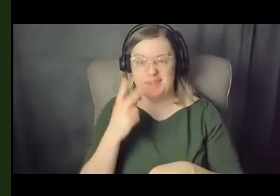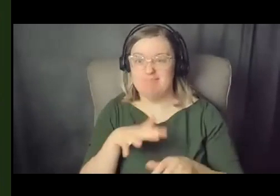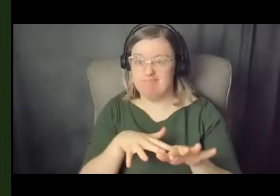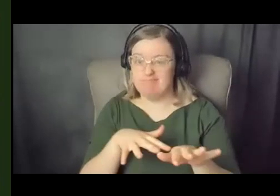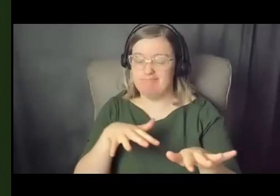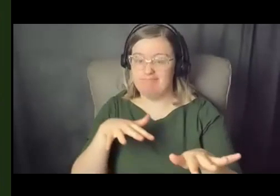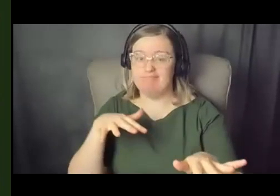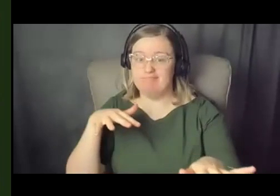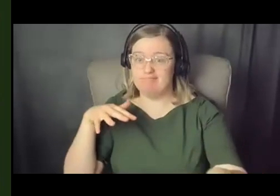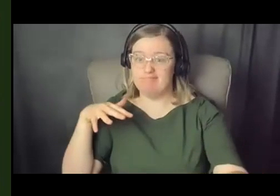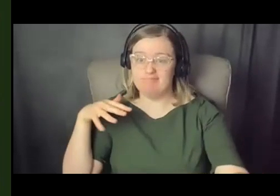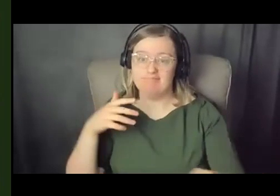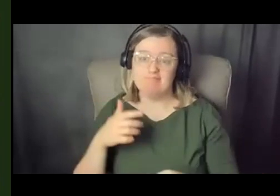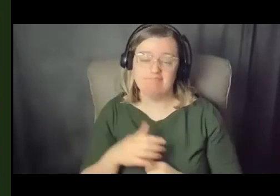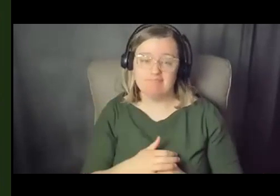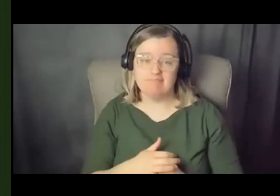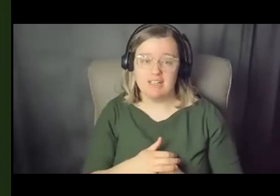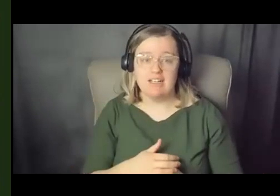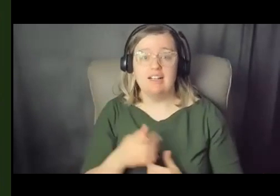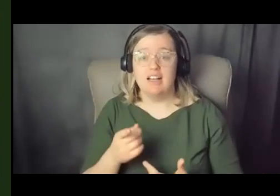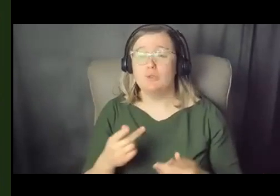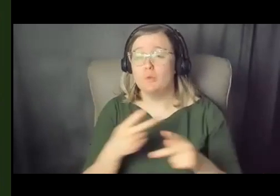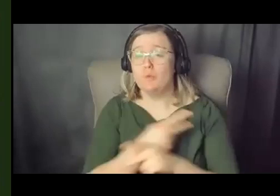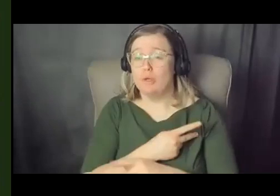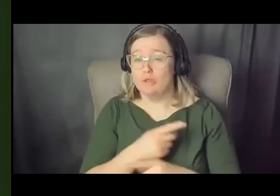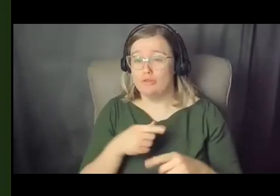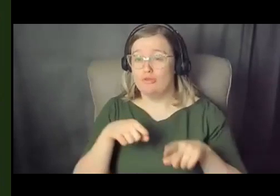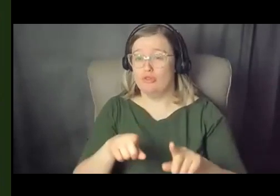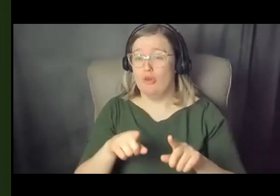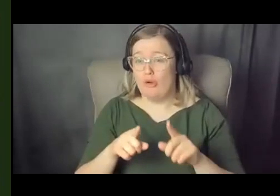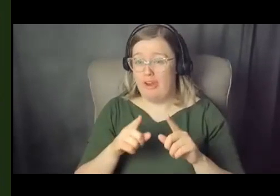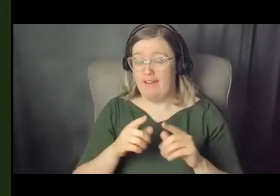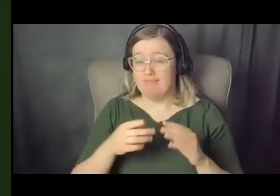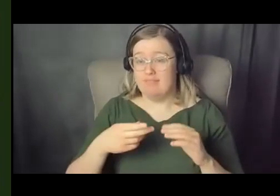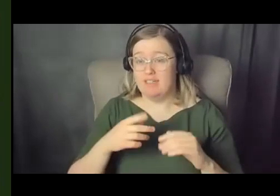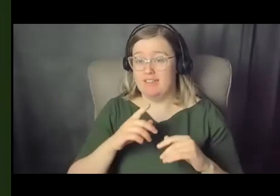backing up here. It's worse during the rush hour, and while we try to limit the